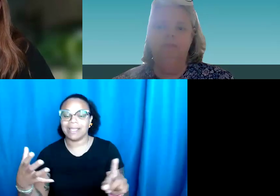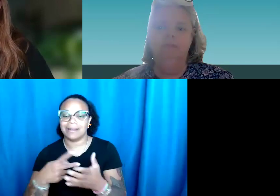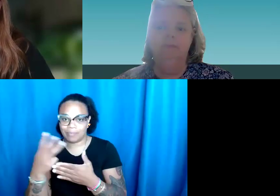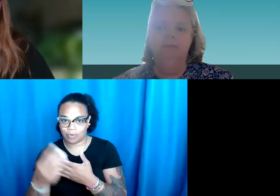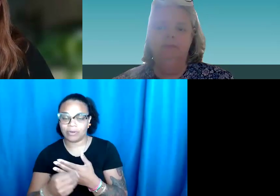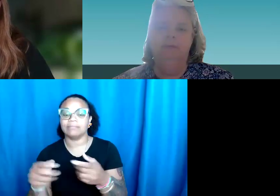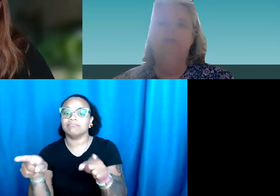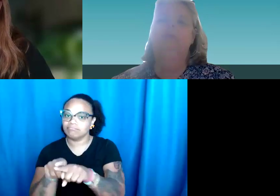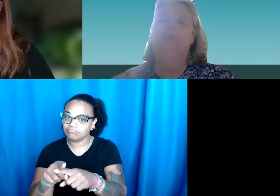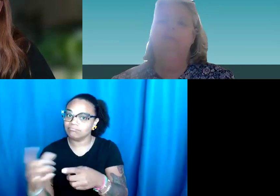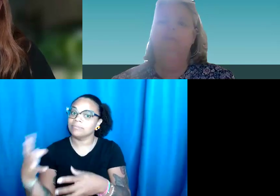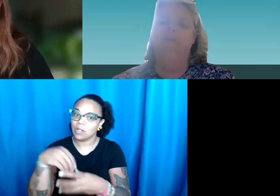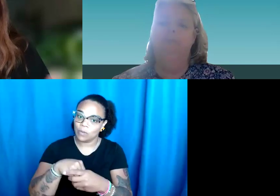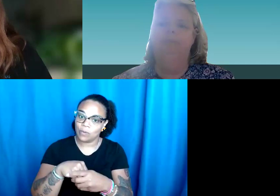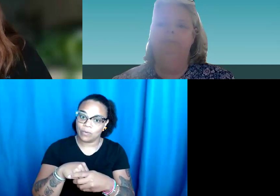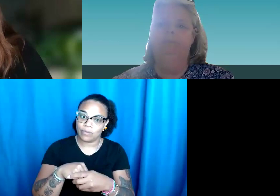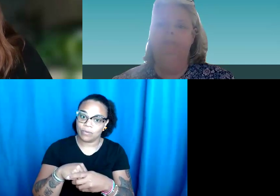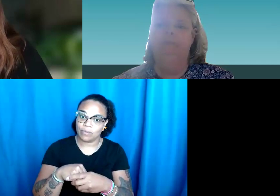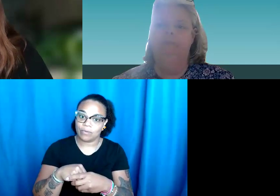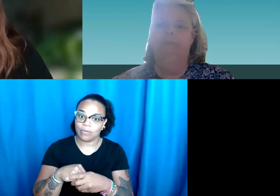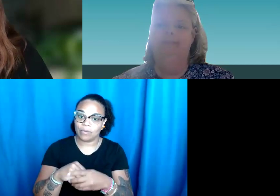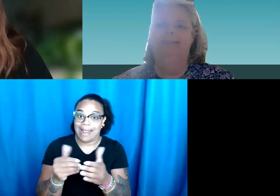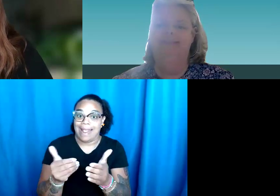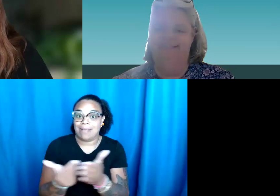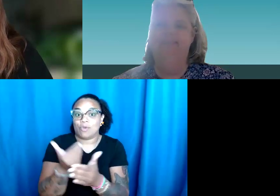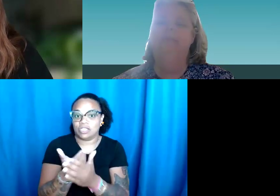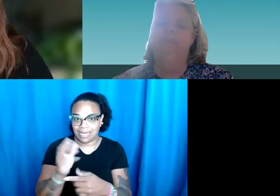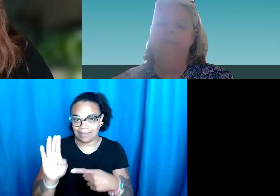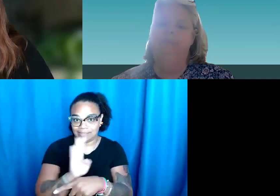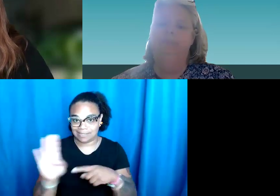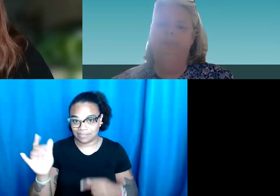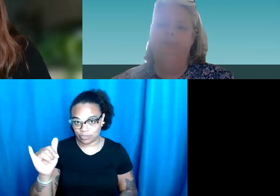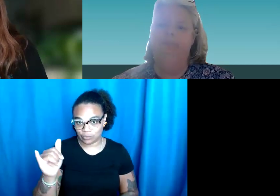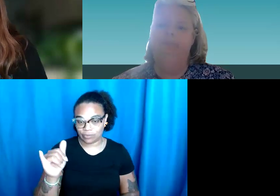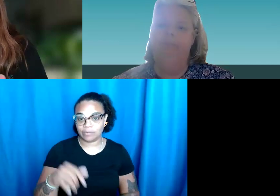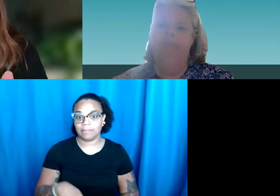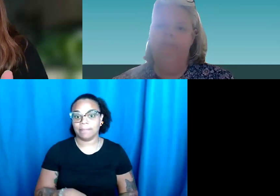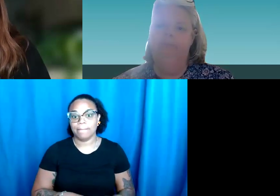also be able to include emerging businesses, too.